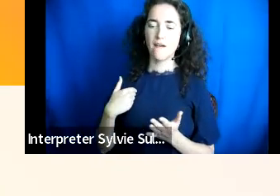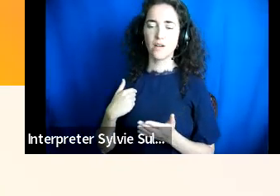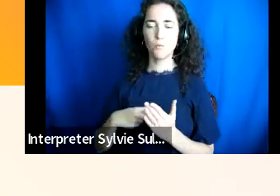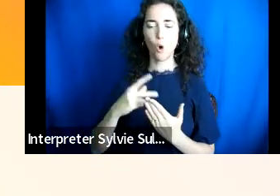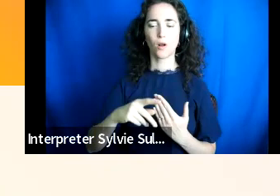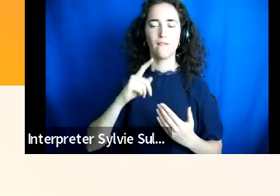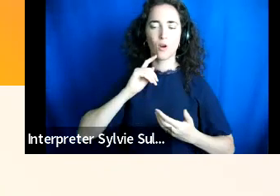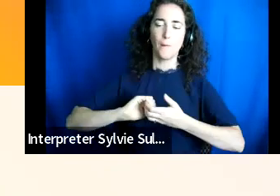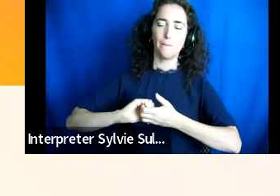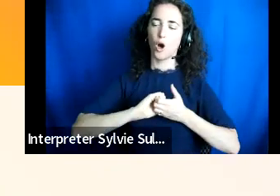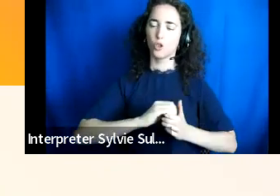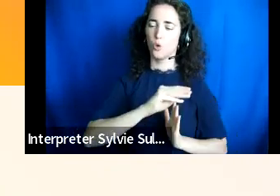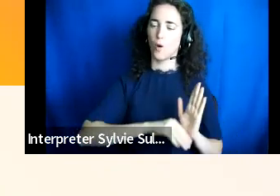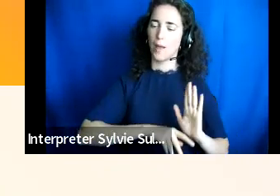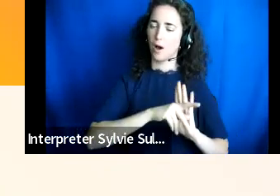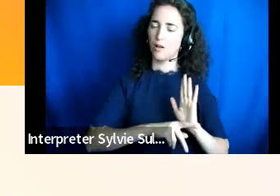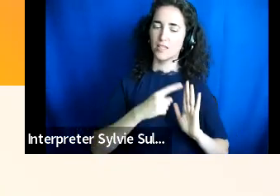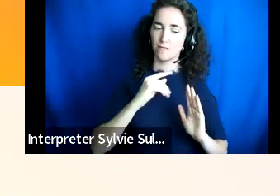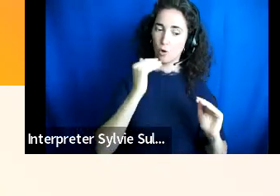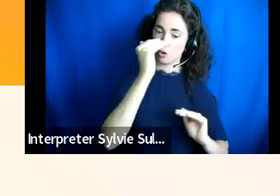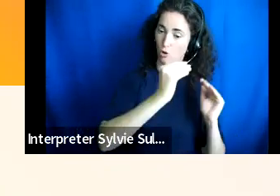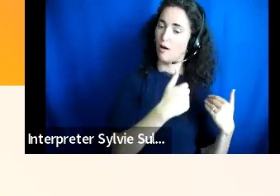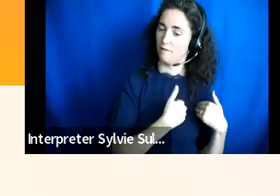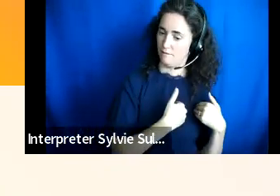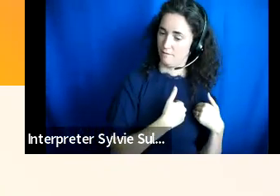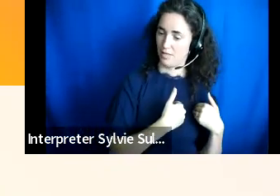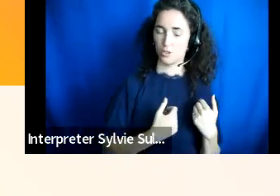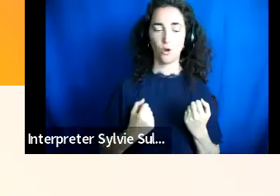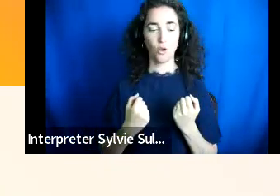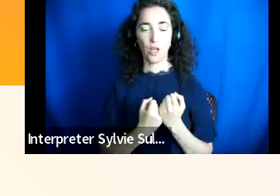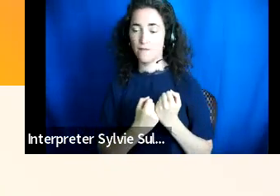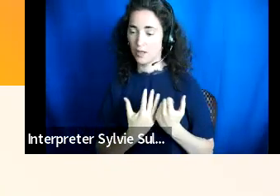Making for, you know, adults, and you know, self advocates and older parents.